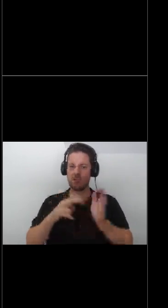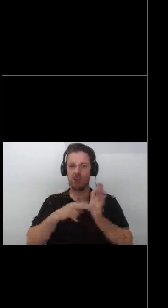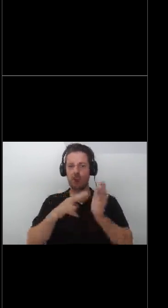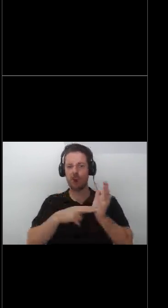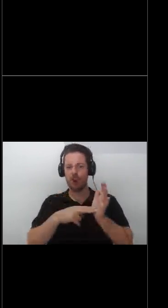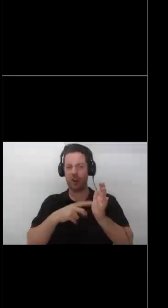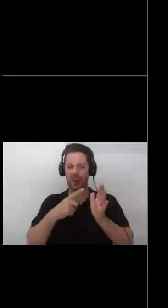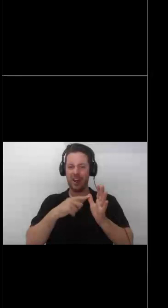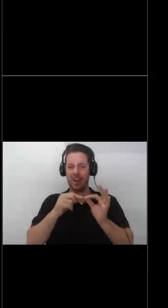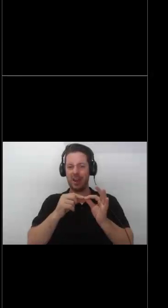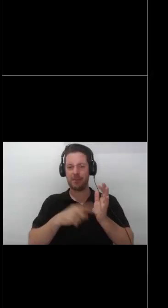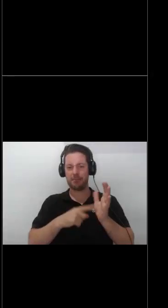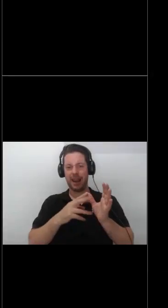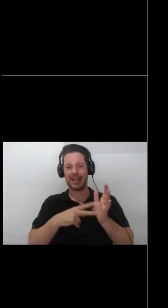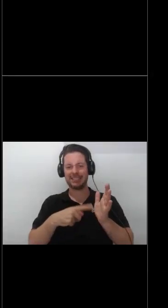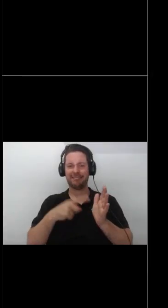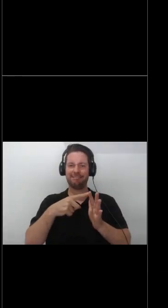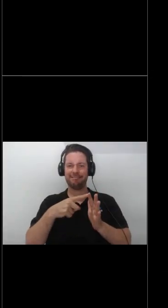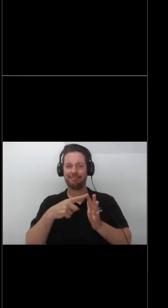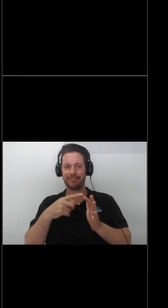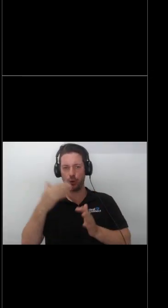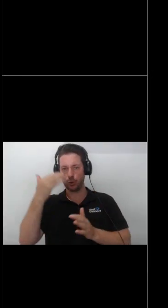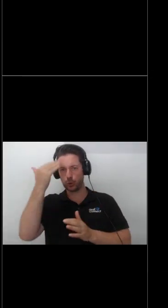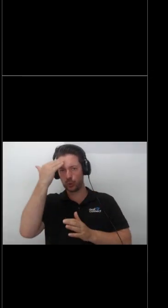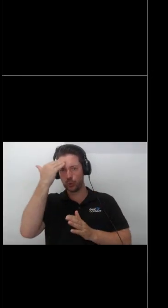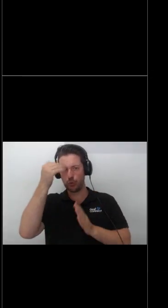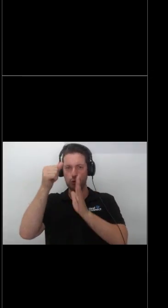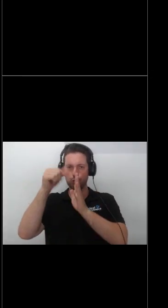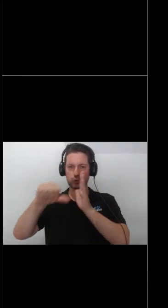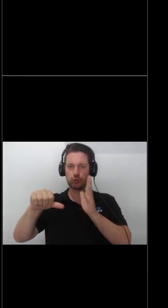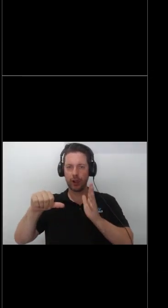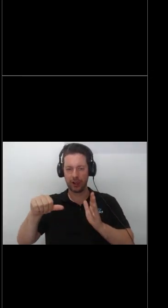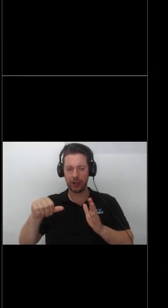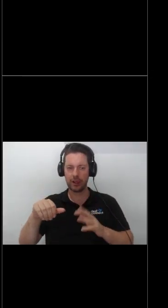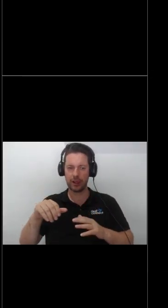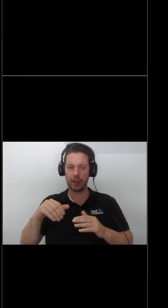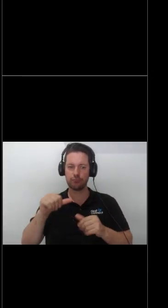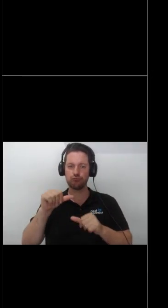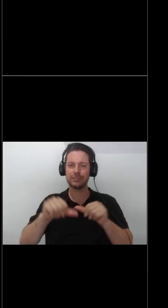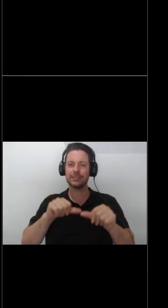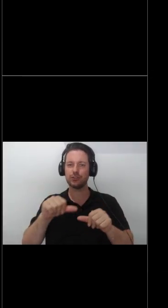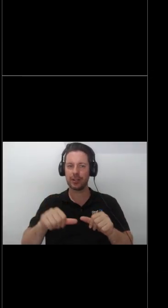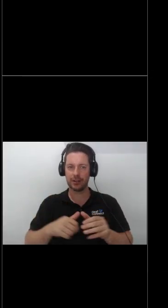Sarah? Well, quite commonly,